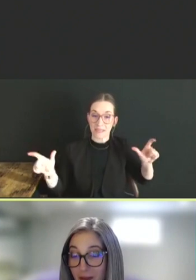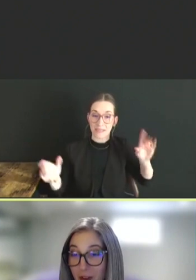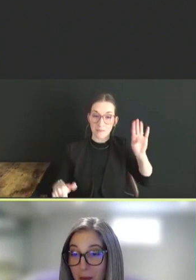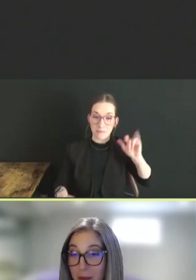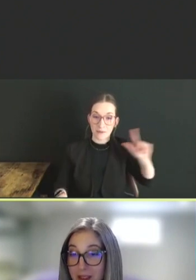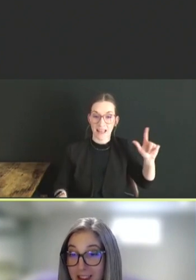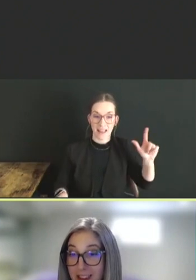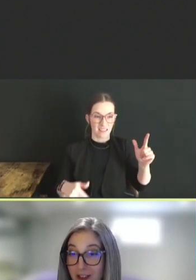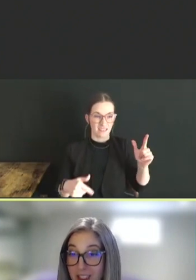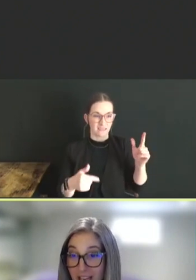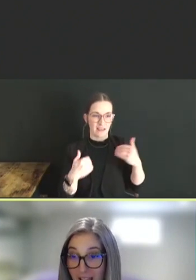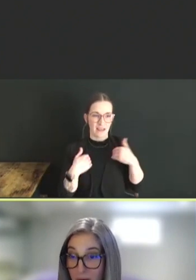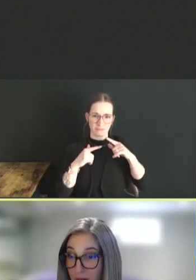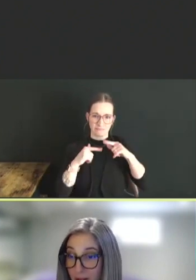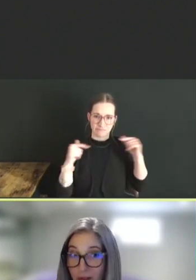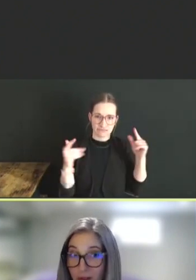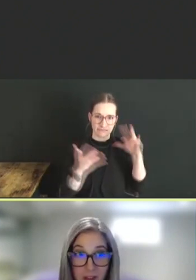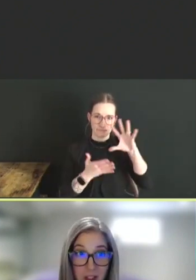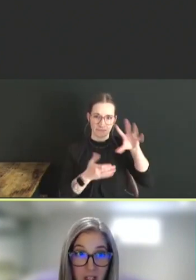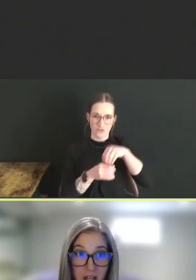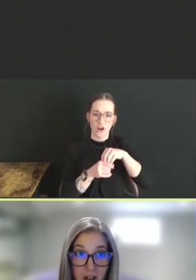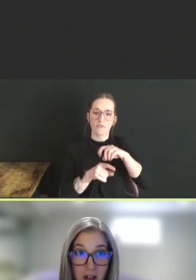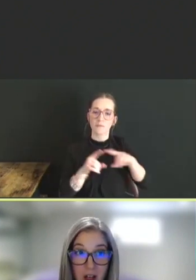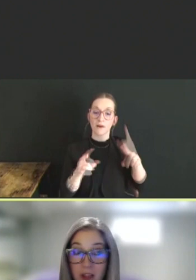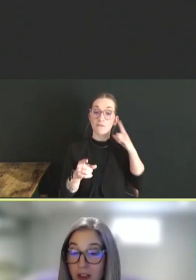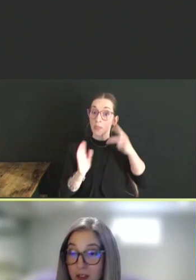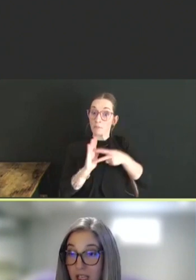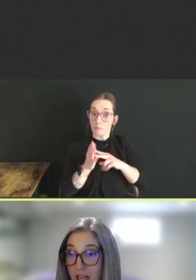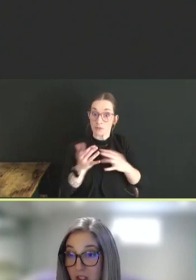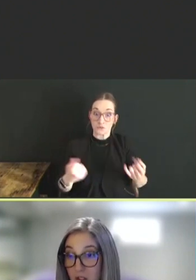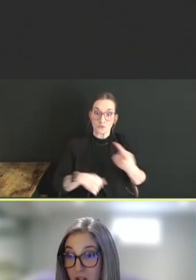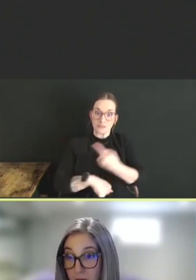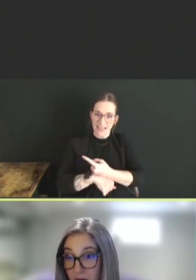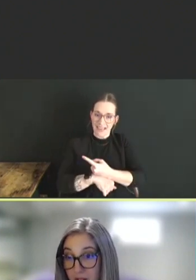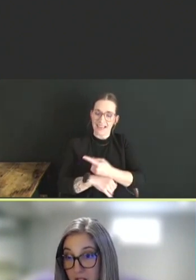But for the purposes of today, we are thrilled to share that there's actually two provisions